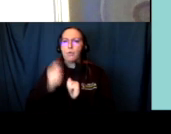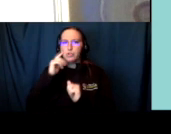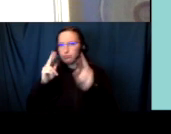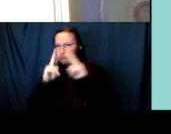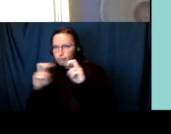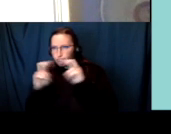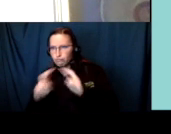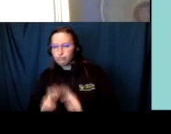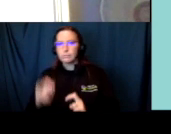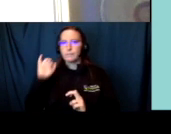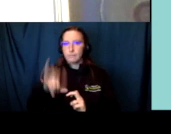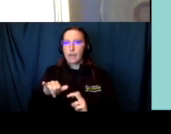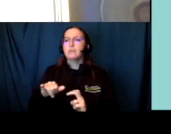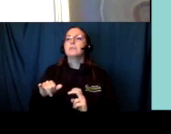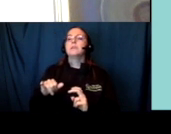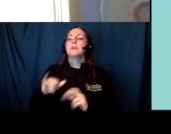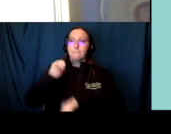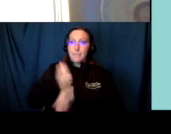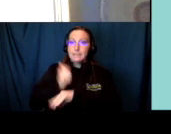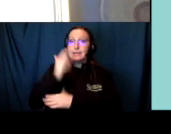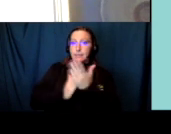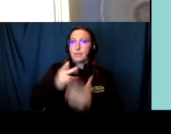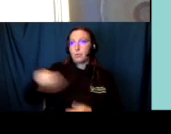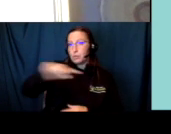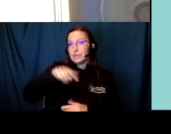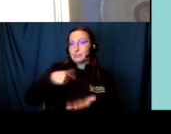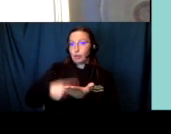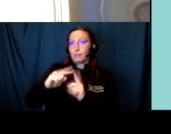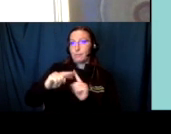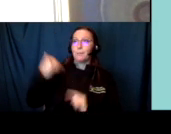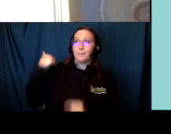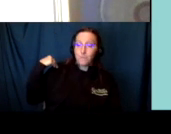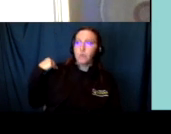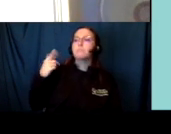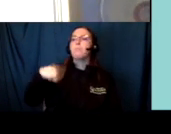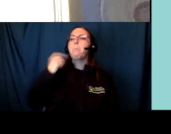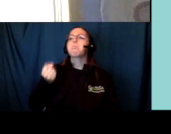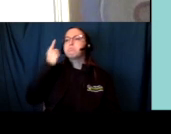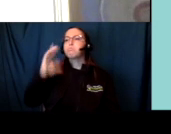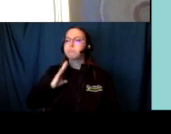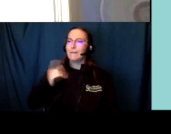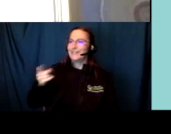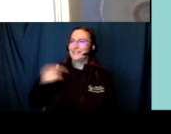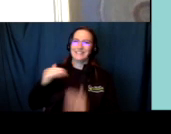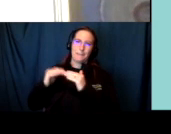and hopefully, based on some of the things we talked about last time, you would have some ideas like, he's beyond speech sound difference in